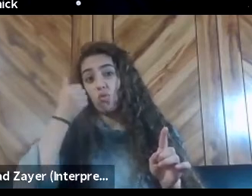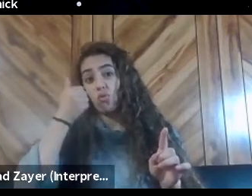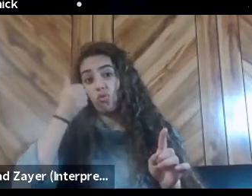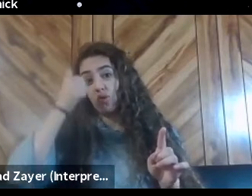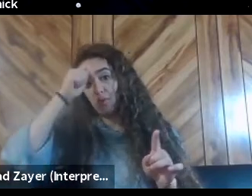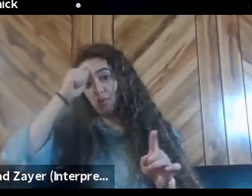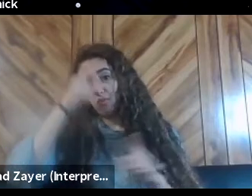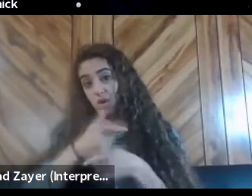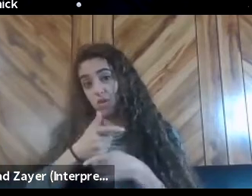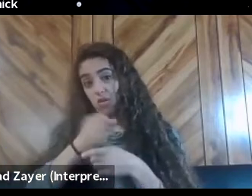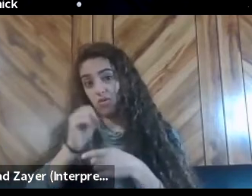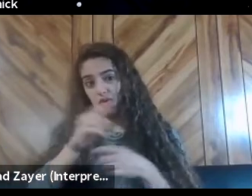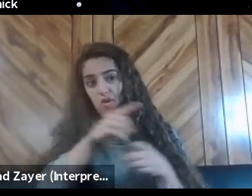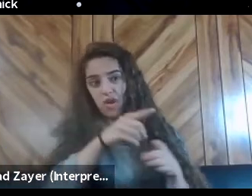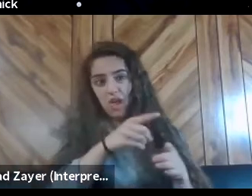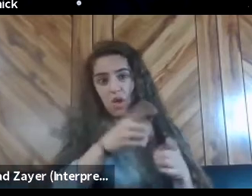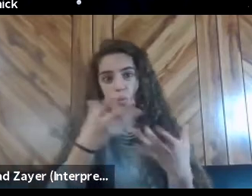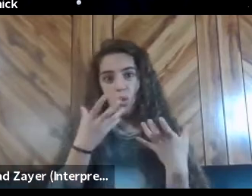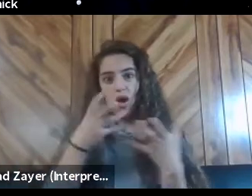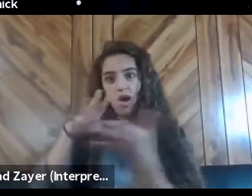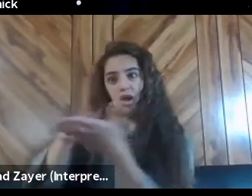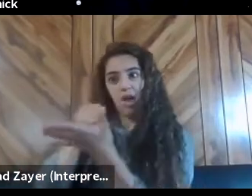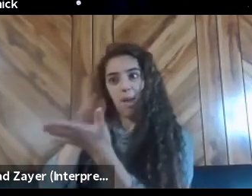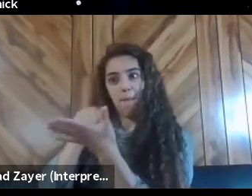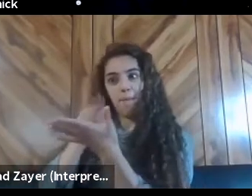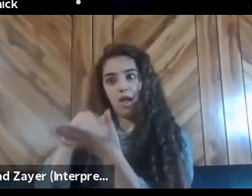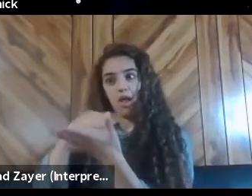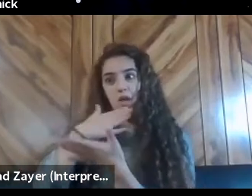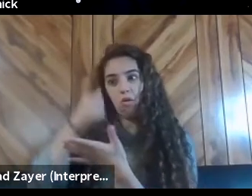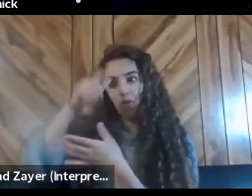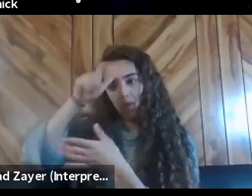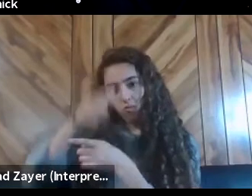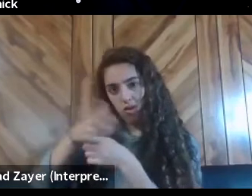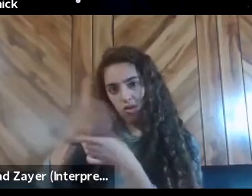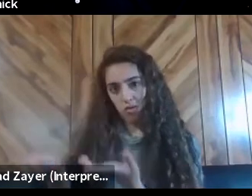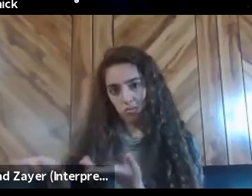his older brother did. So that helped. Um, then he was, I